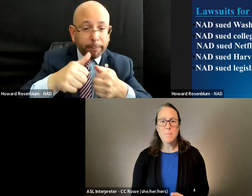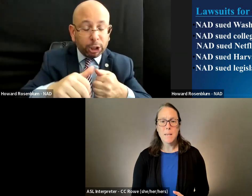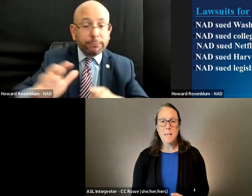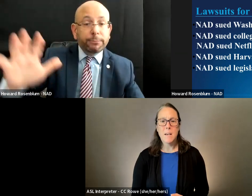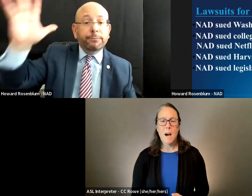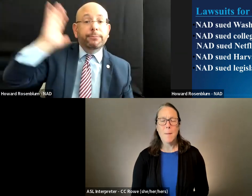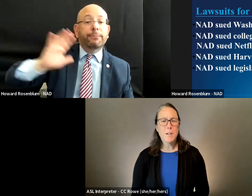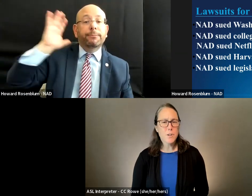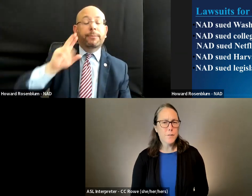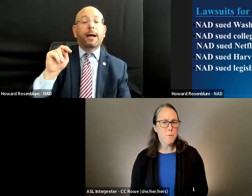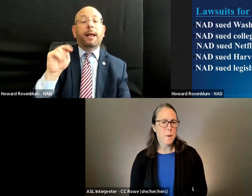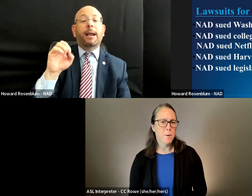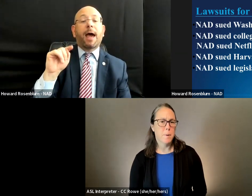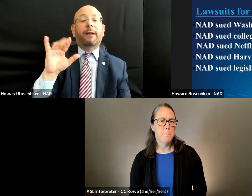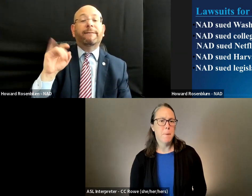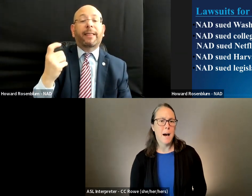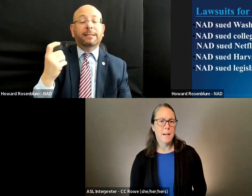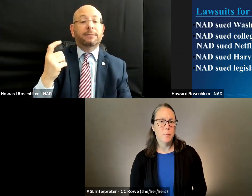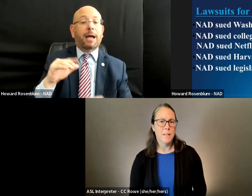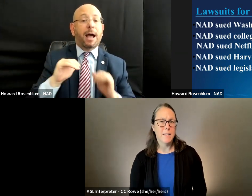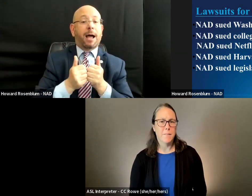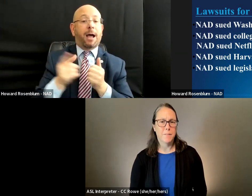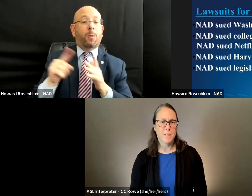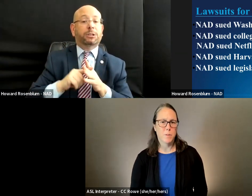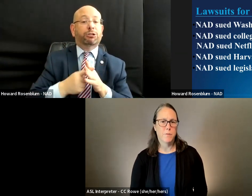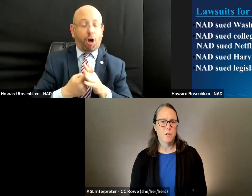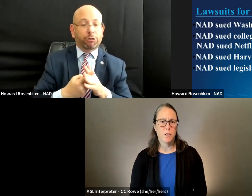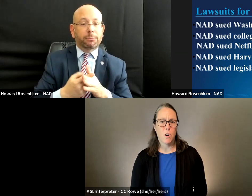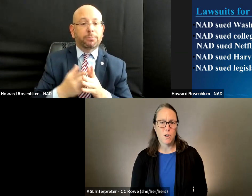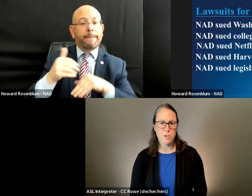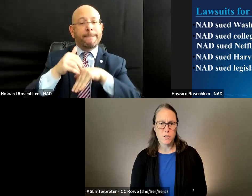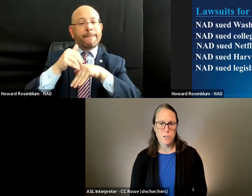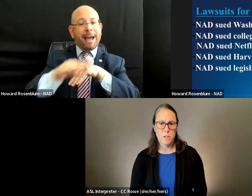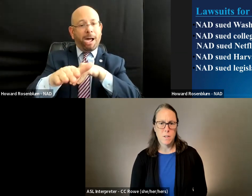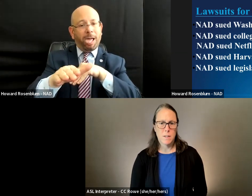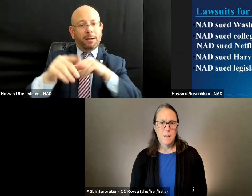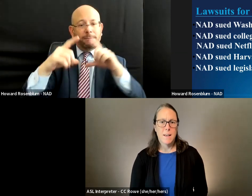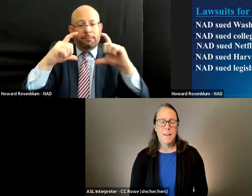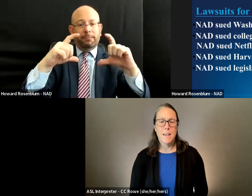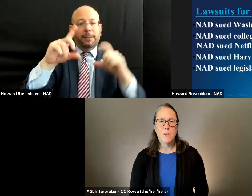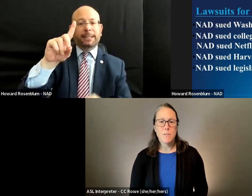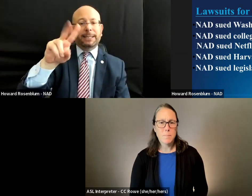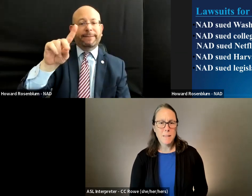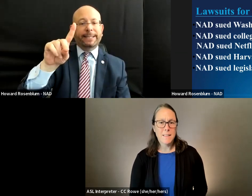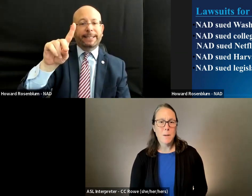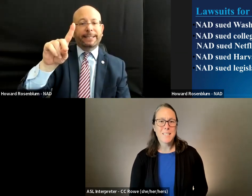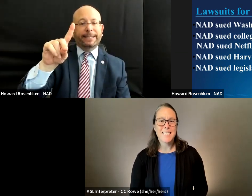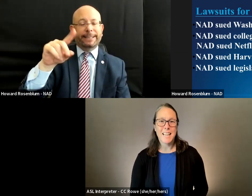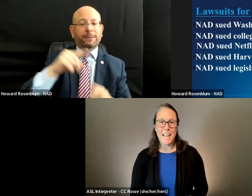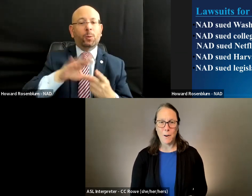new, people were coming to us constantly because of NetFlix. The reason being -- I'm not sure if you